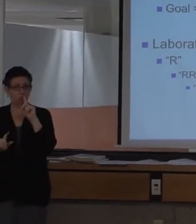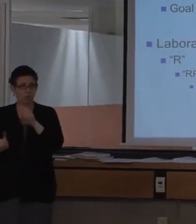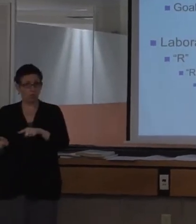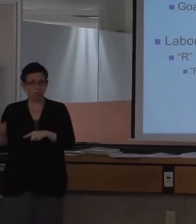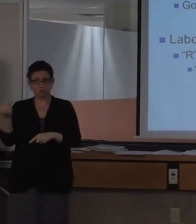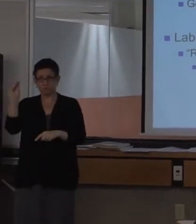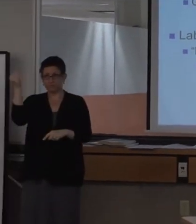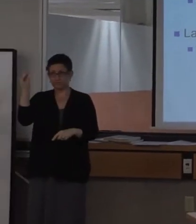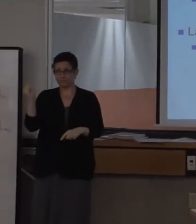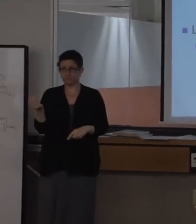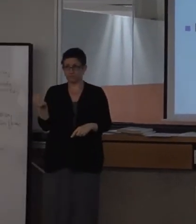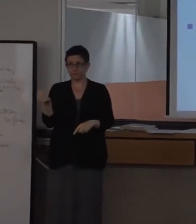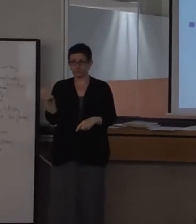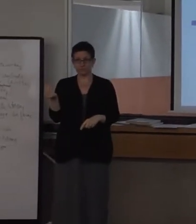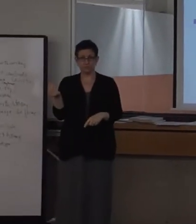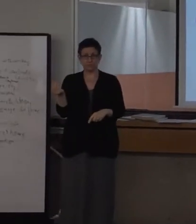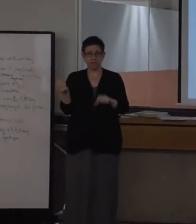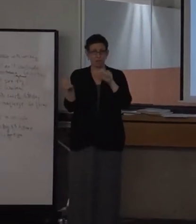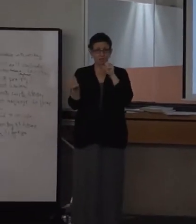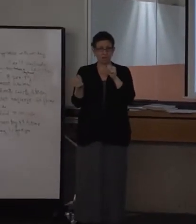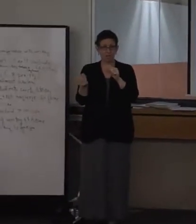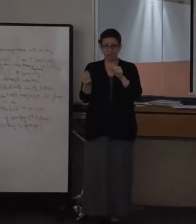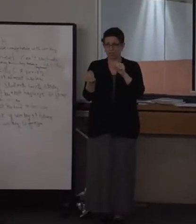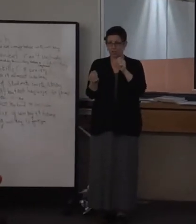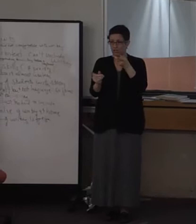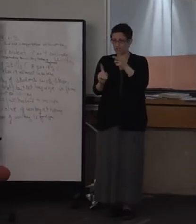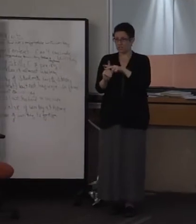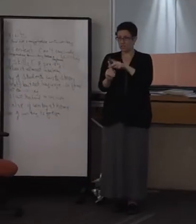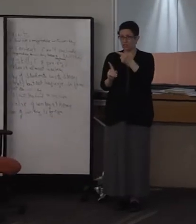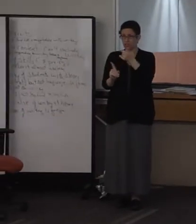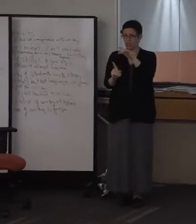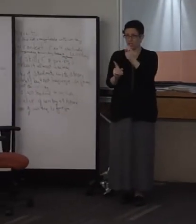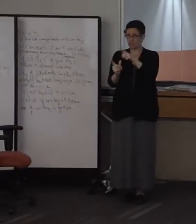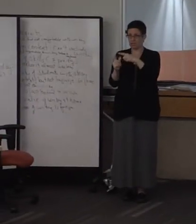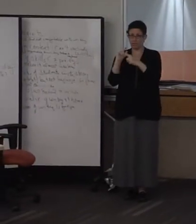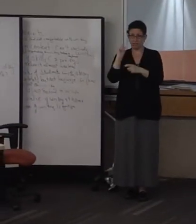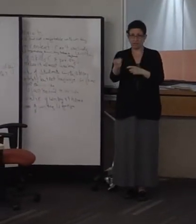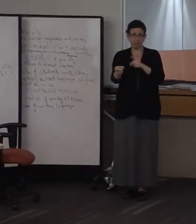not going to take it, put a grade on it and give it back to you.